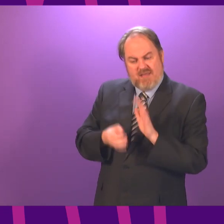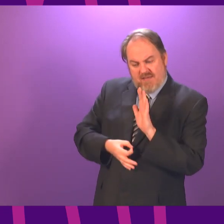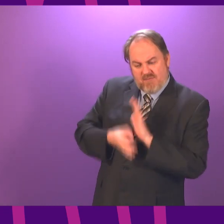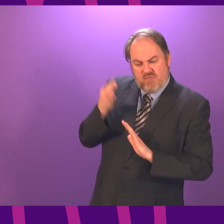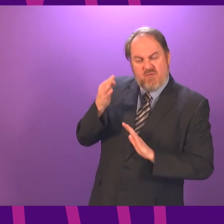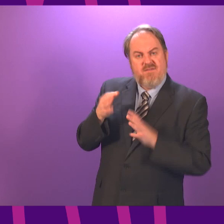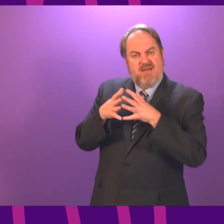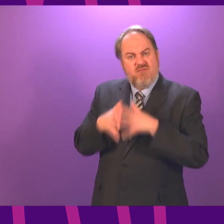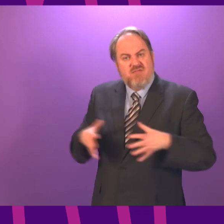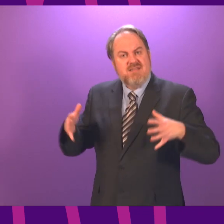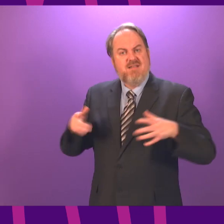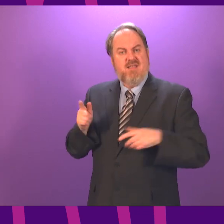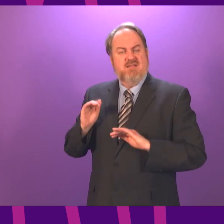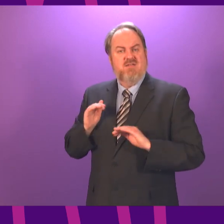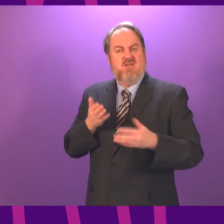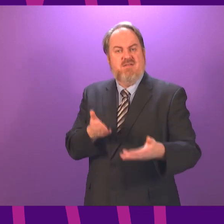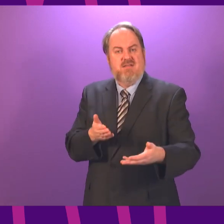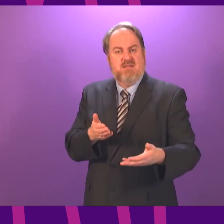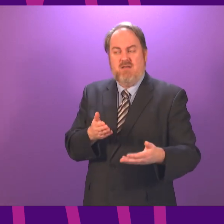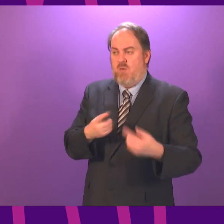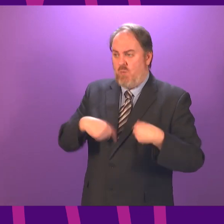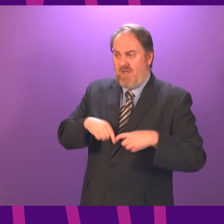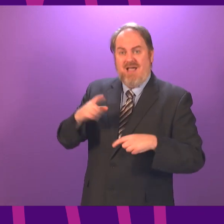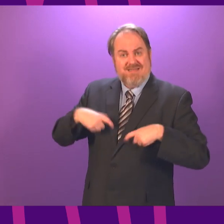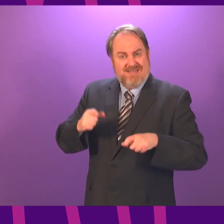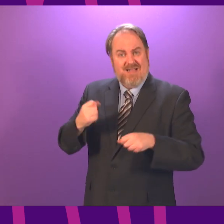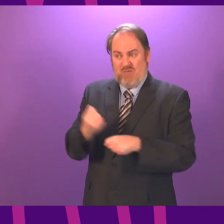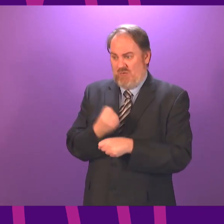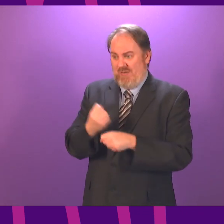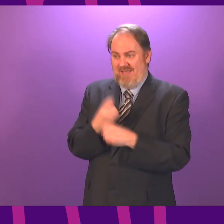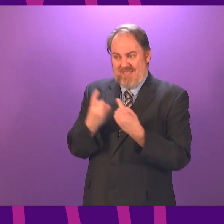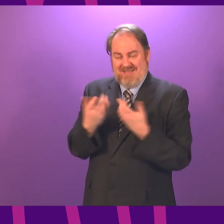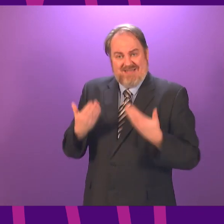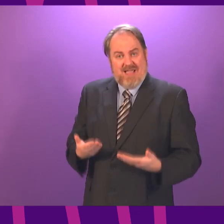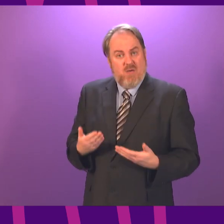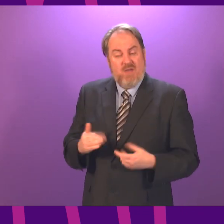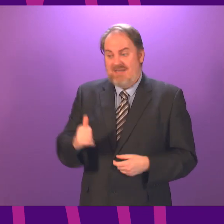It is not the case that we are not taking action now. As recently as yesterday, we confirmed